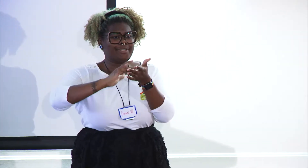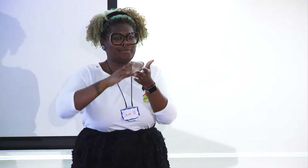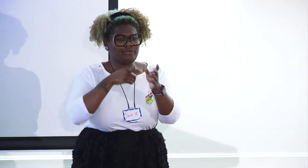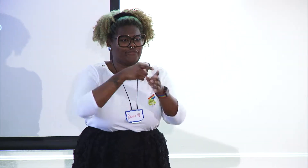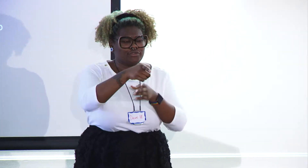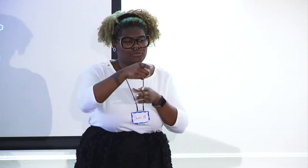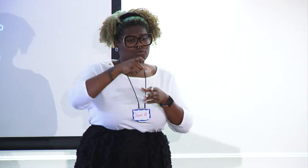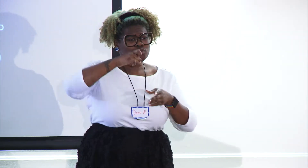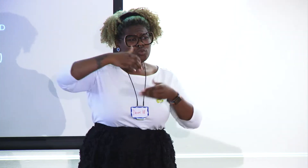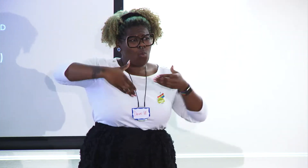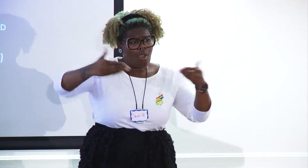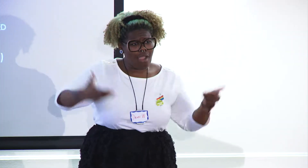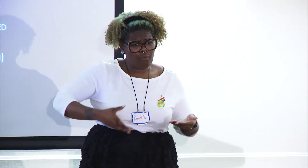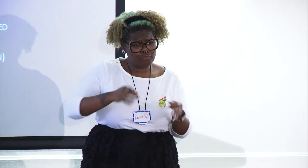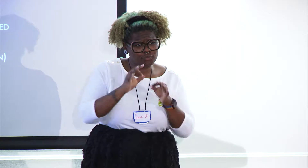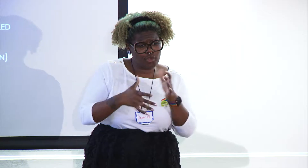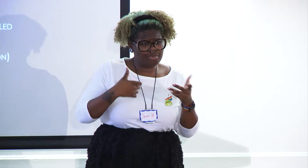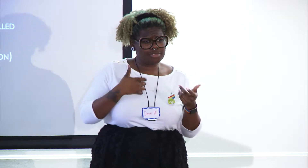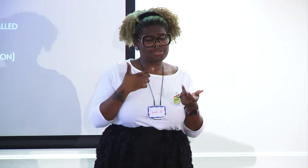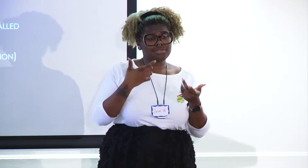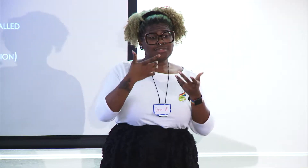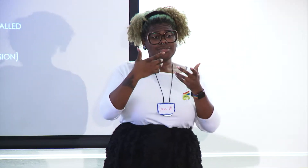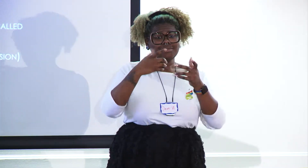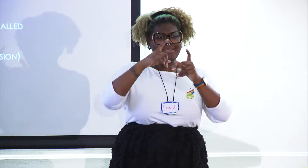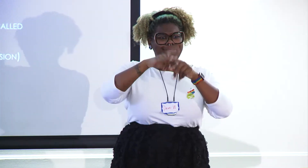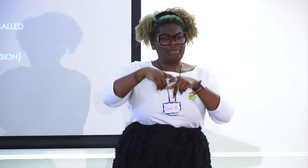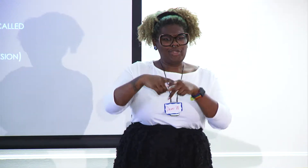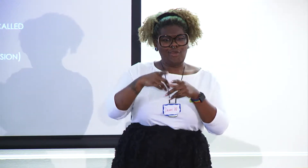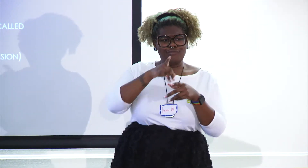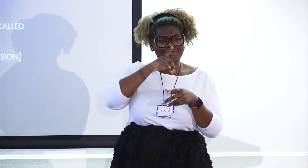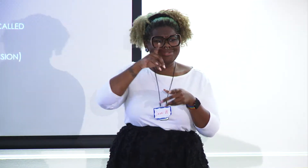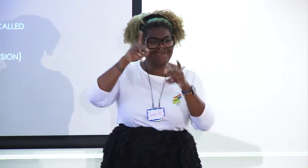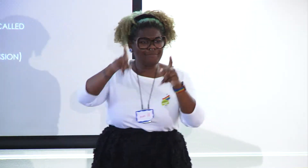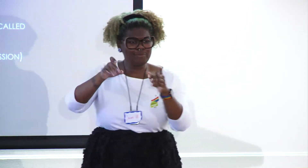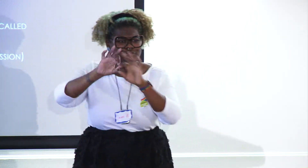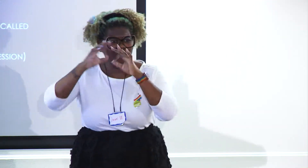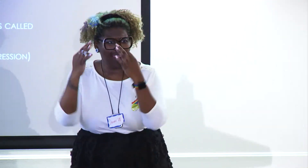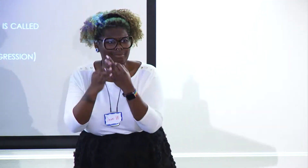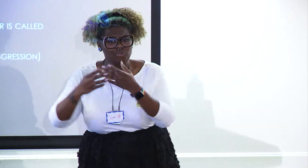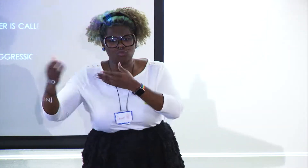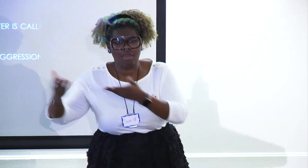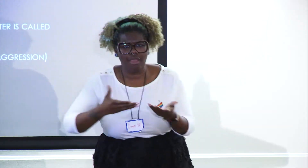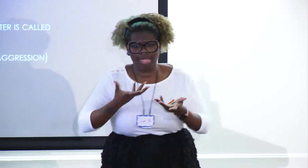And oftentimes, those within the medical field don't hire interpreters.